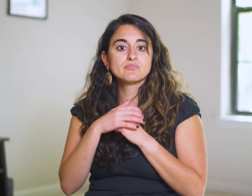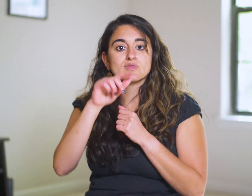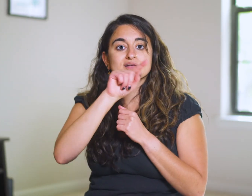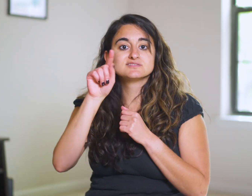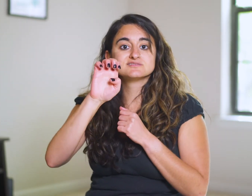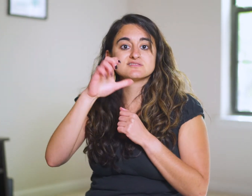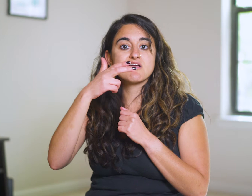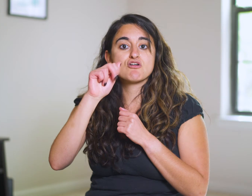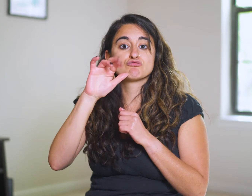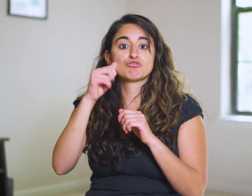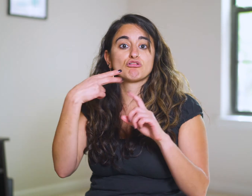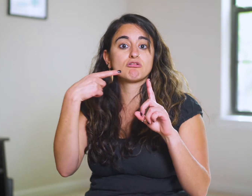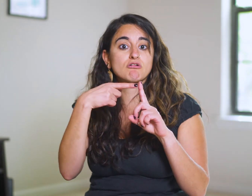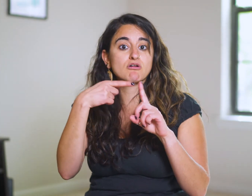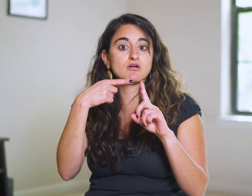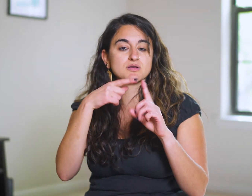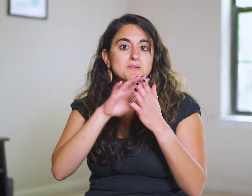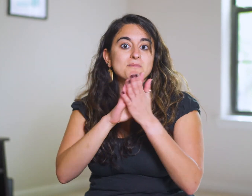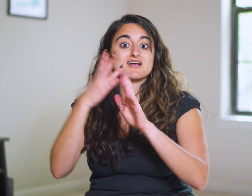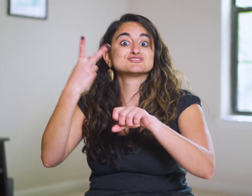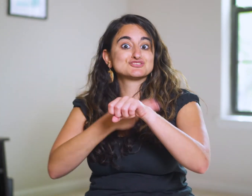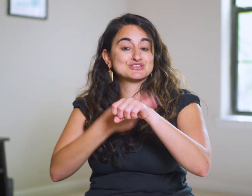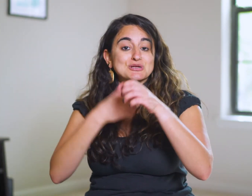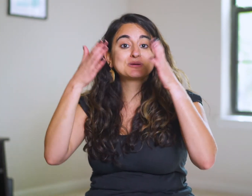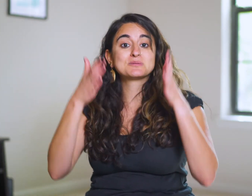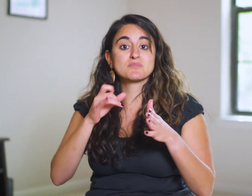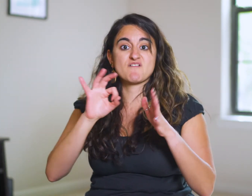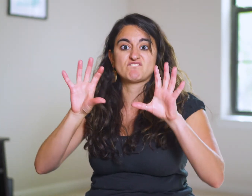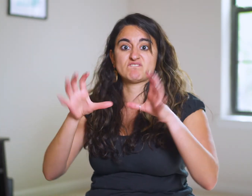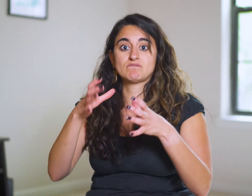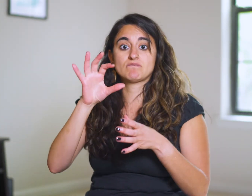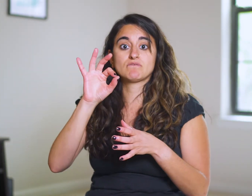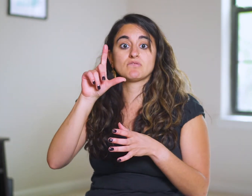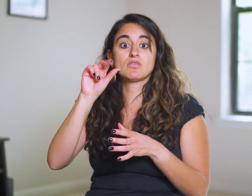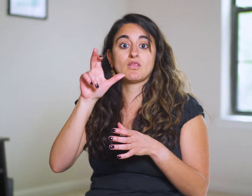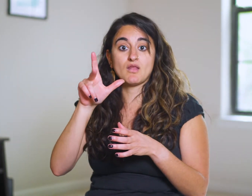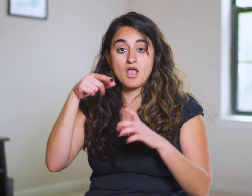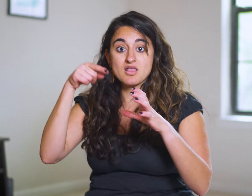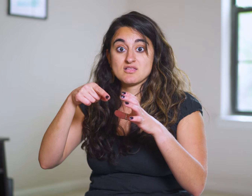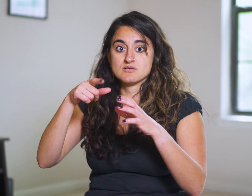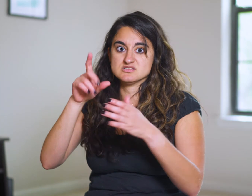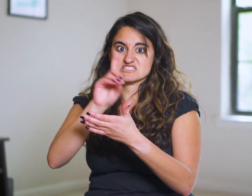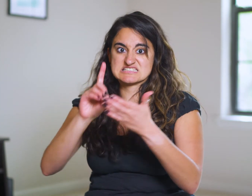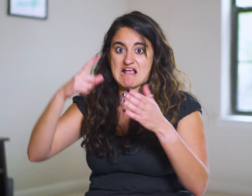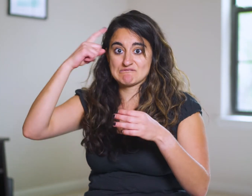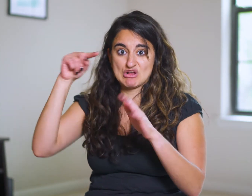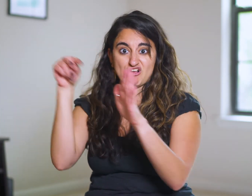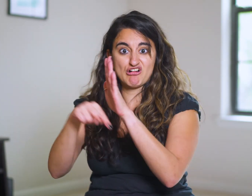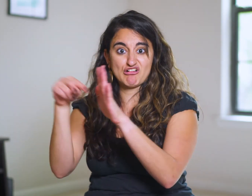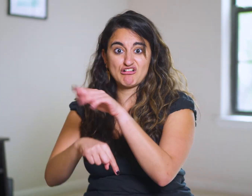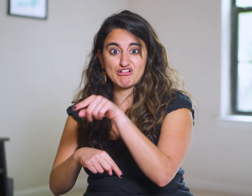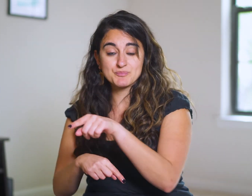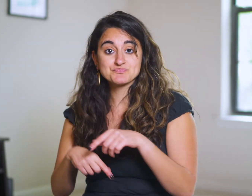Zechariah becomes the shepherd of the flock destined for slaughter.